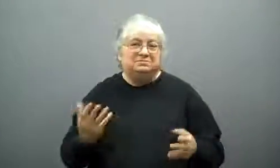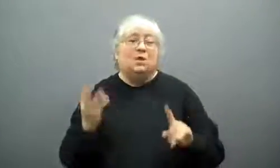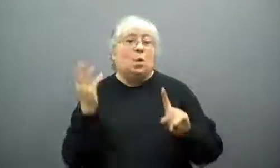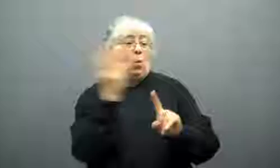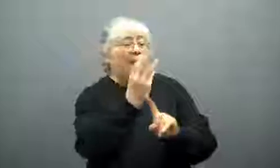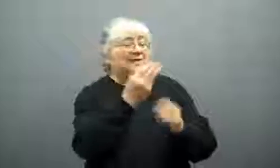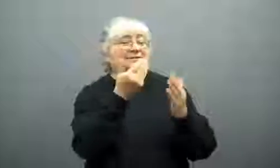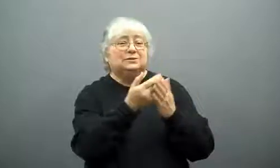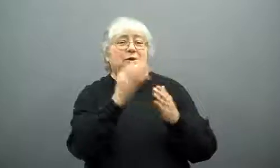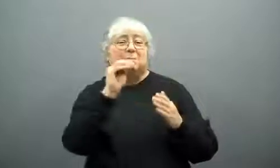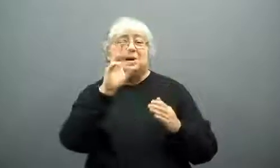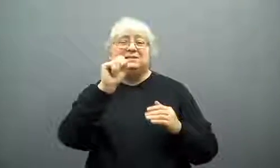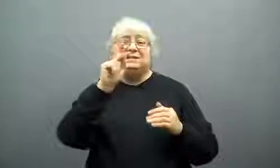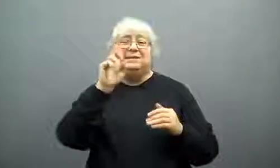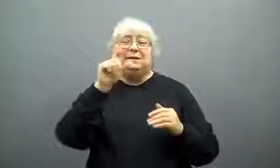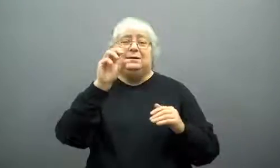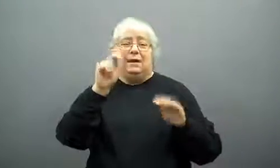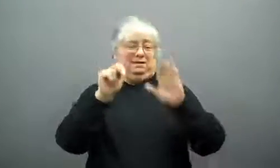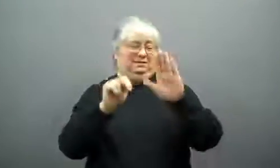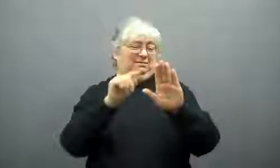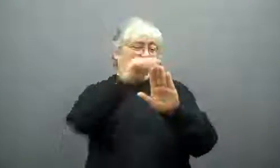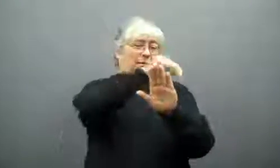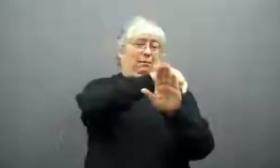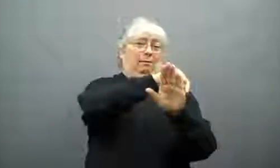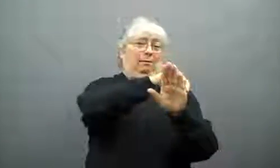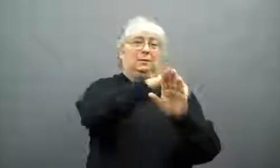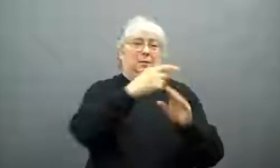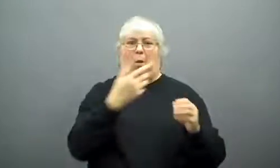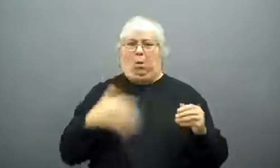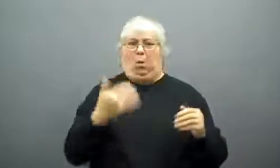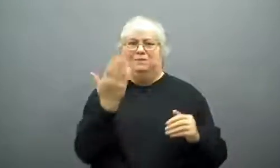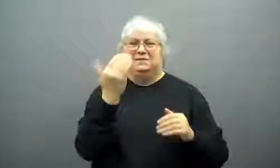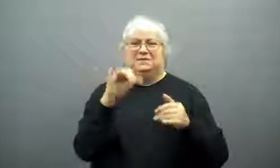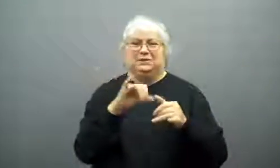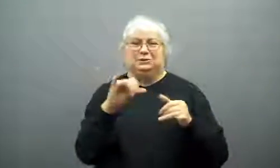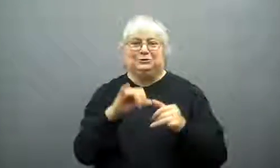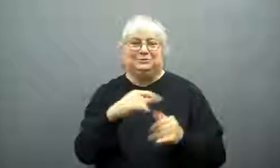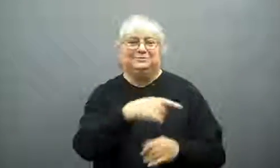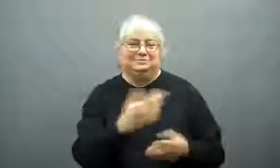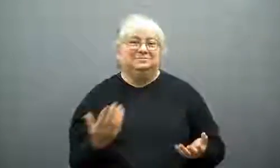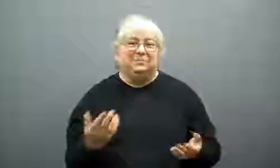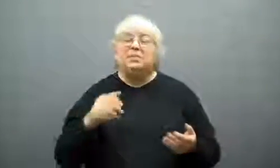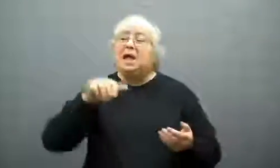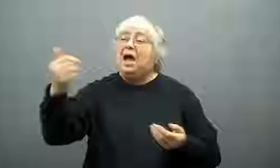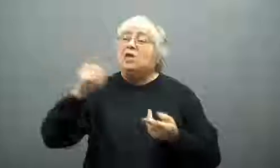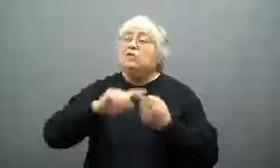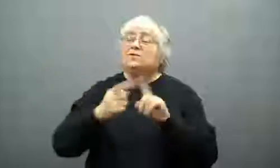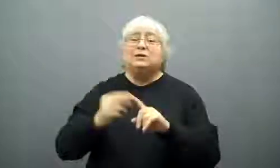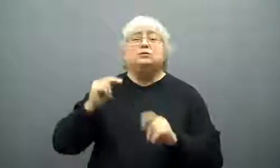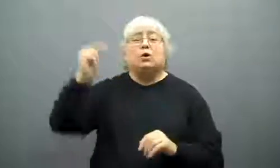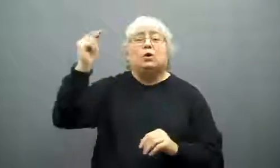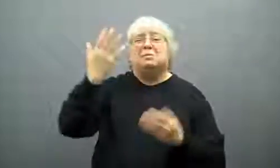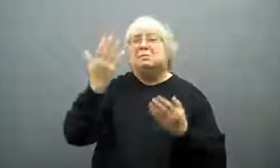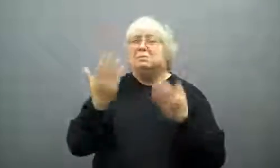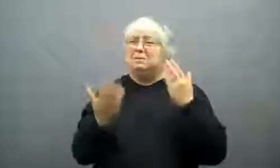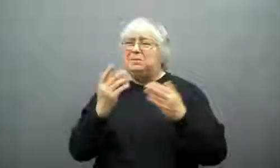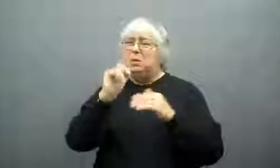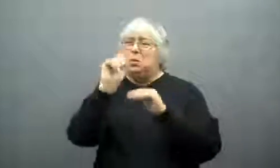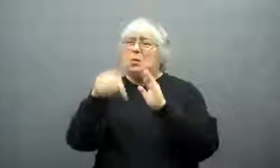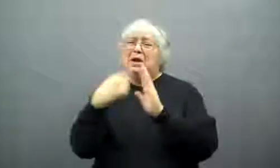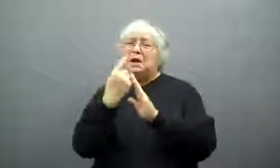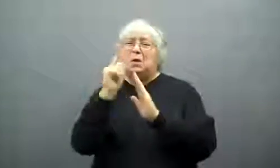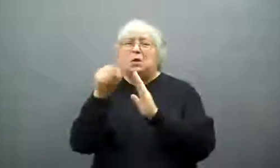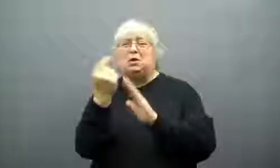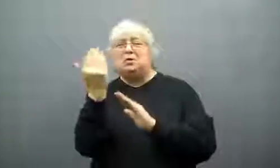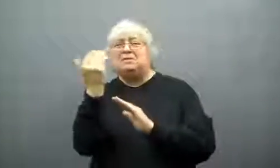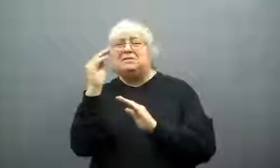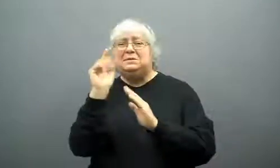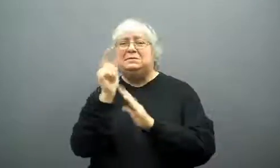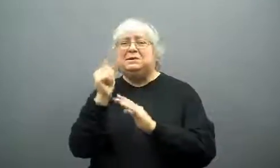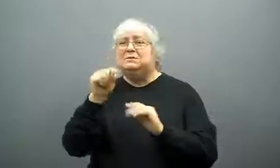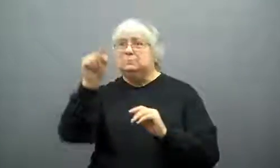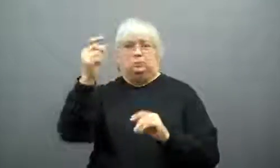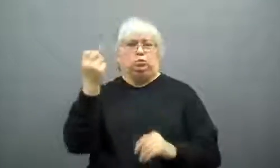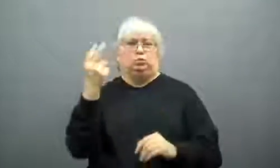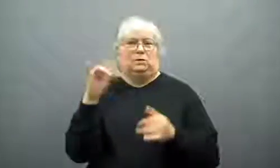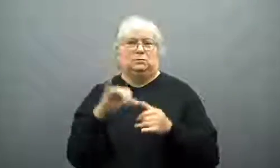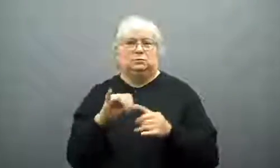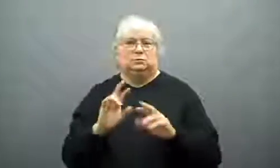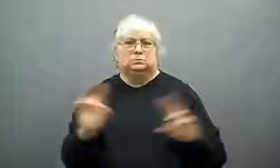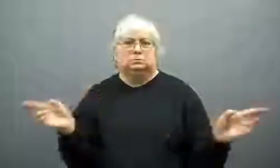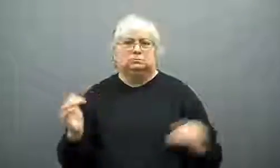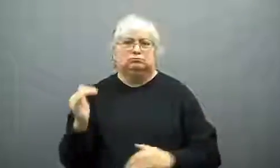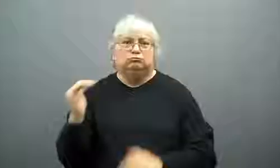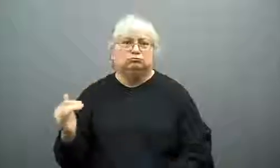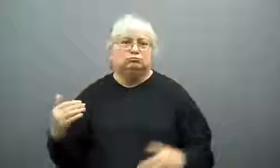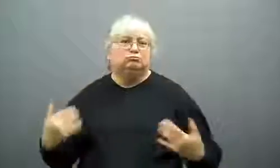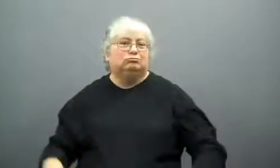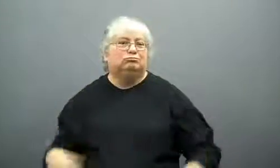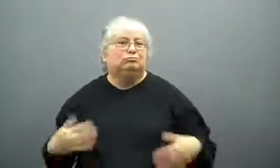On the west side of the state, near Muskegon, there was 15 inches.